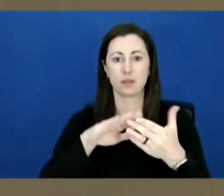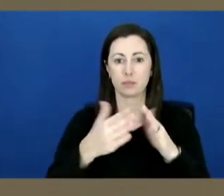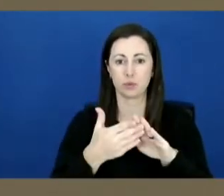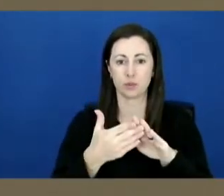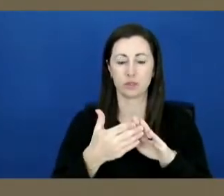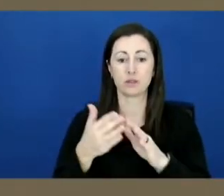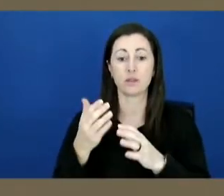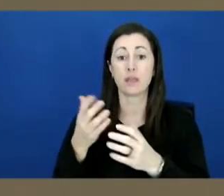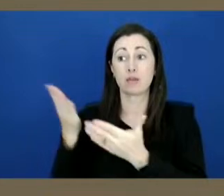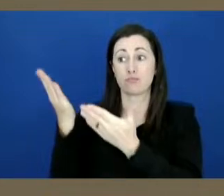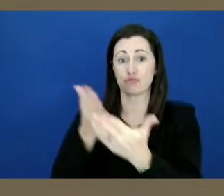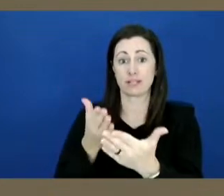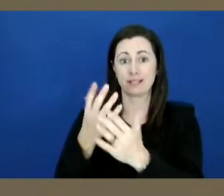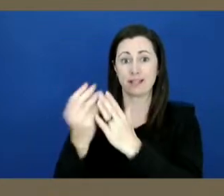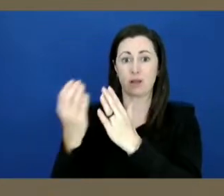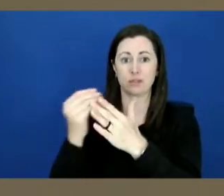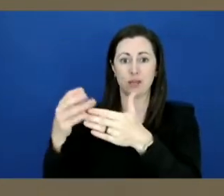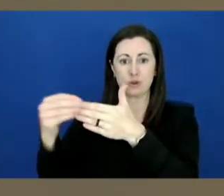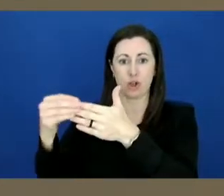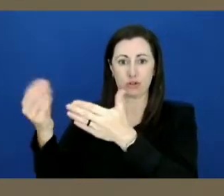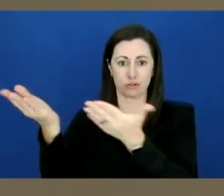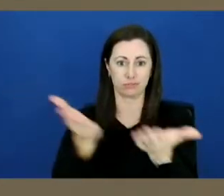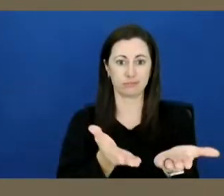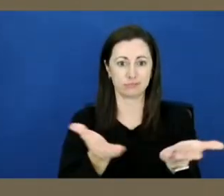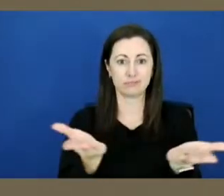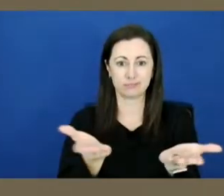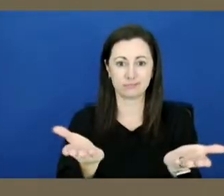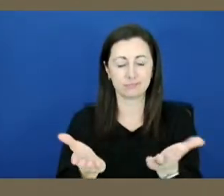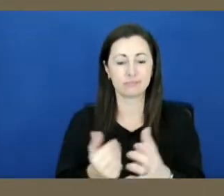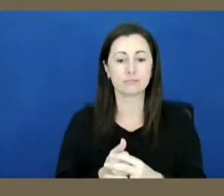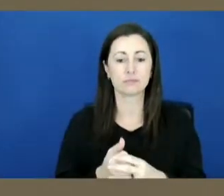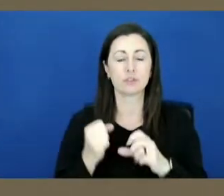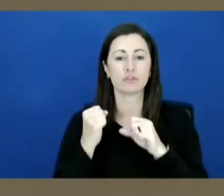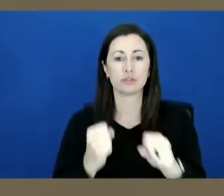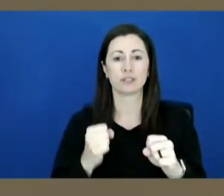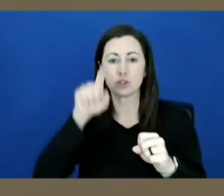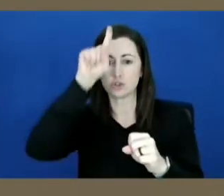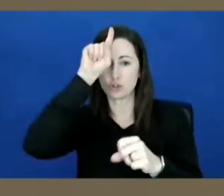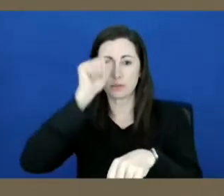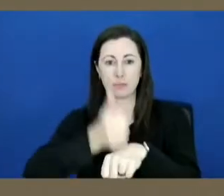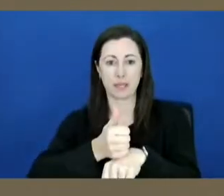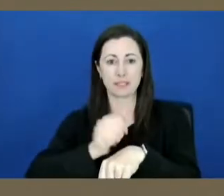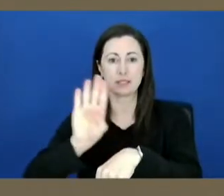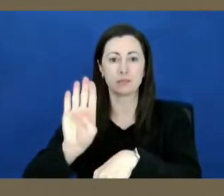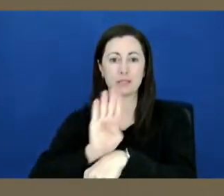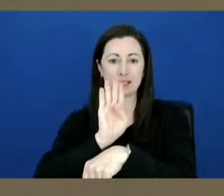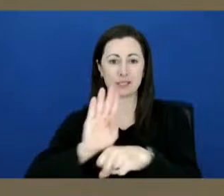IN DIRECT FOREIGN INVESTMENT